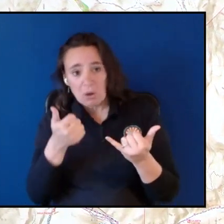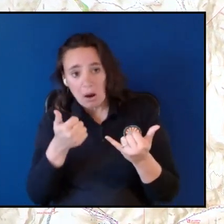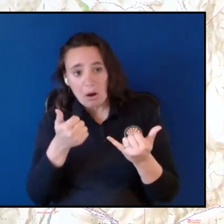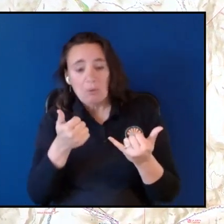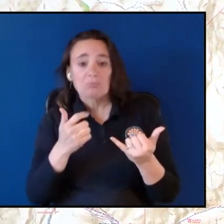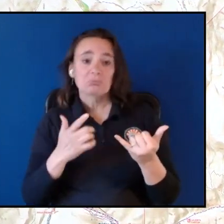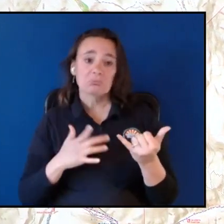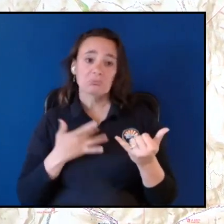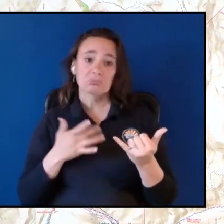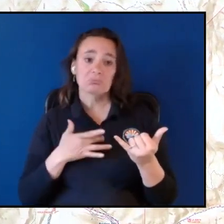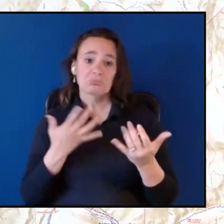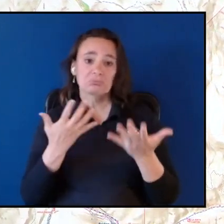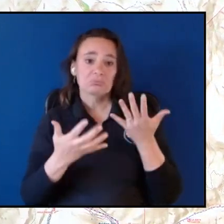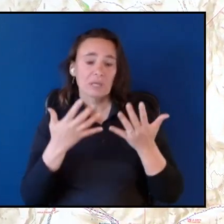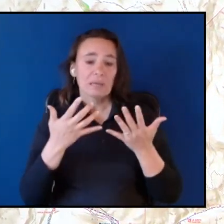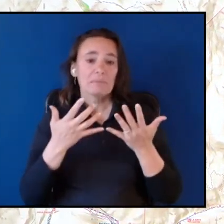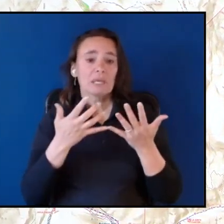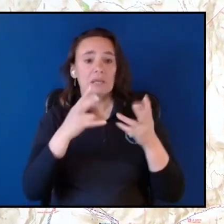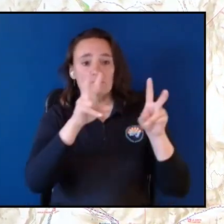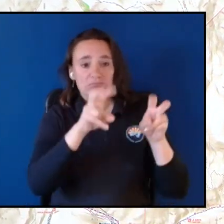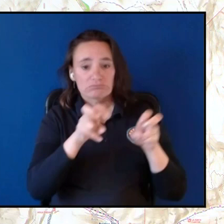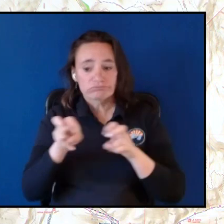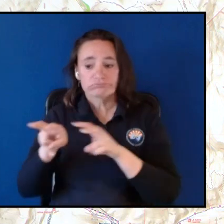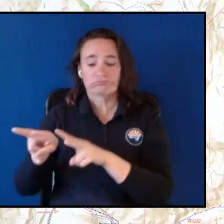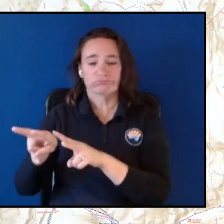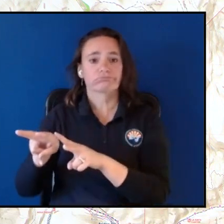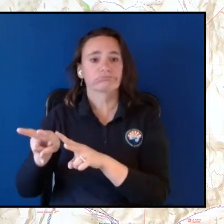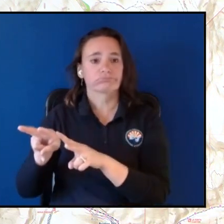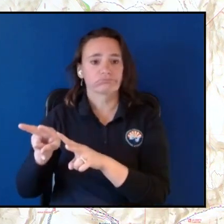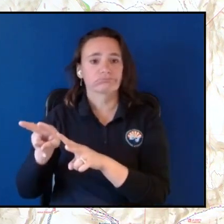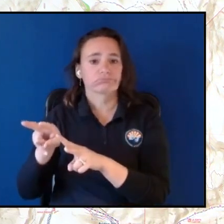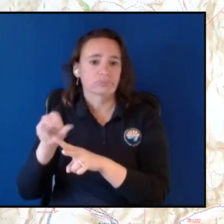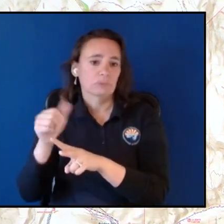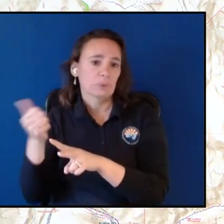crews off and get them to work somewhere else. An area along